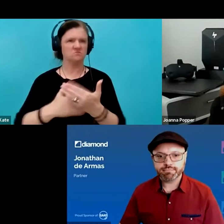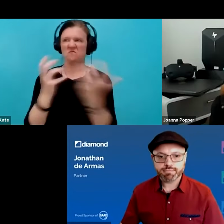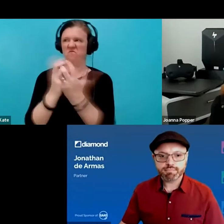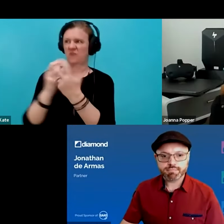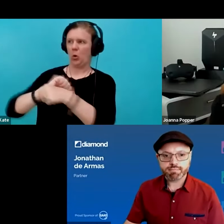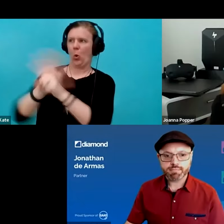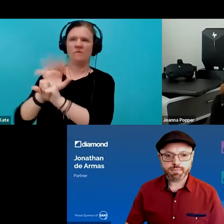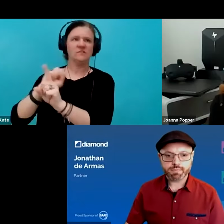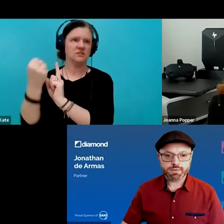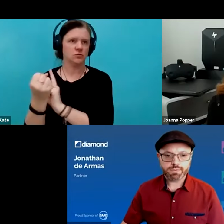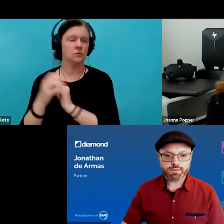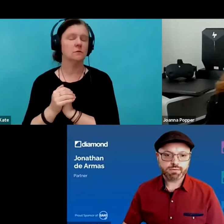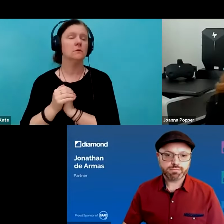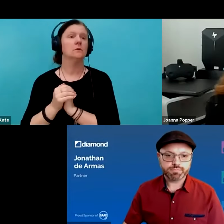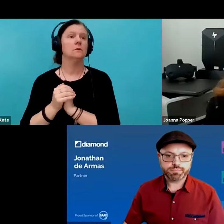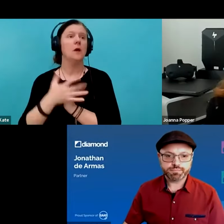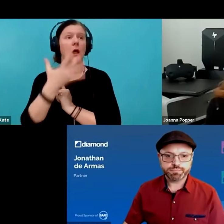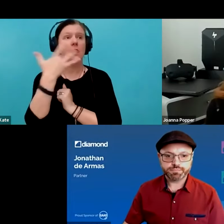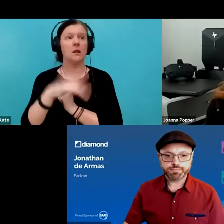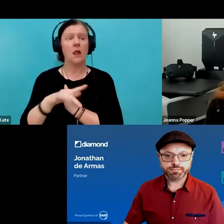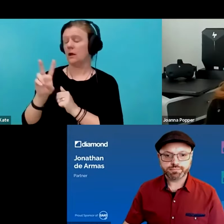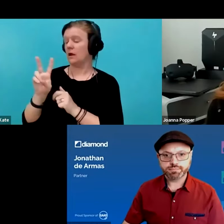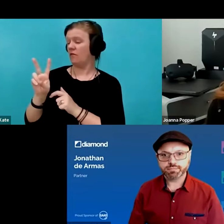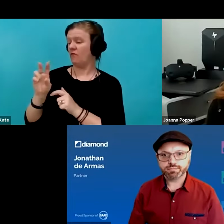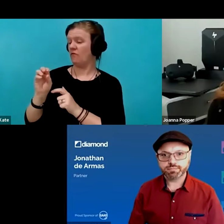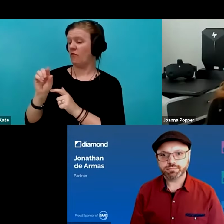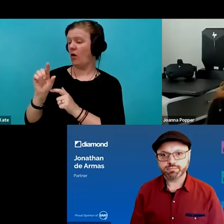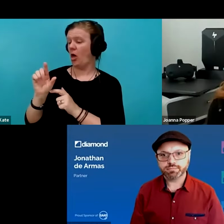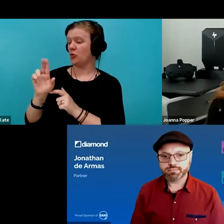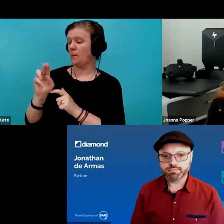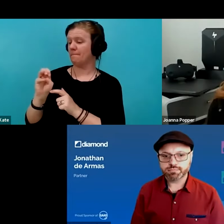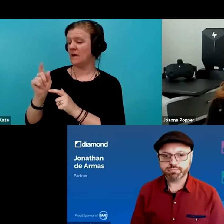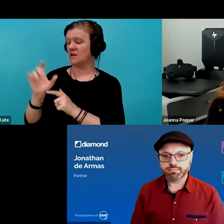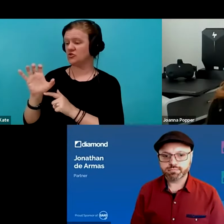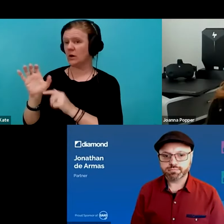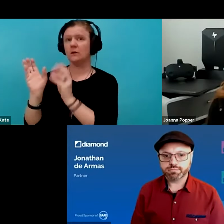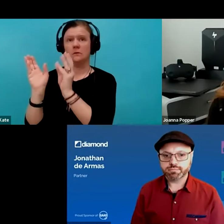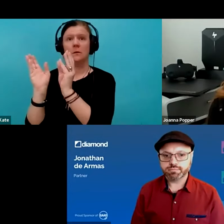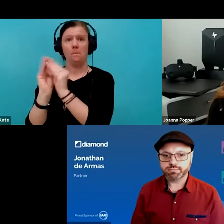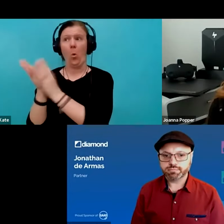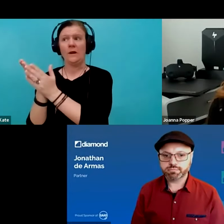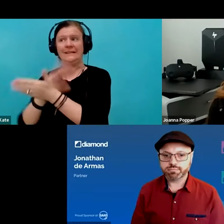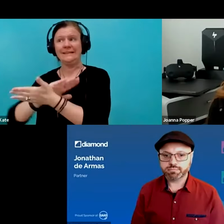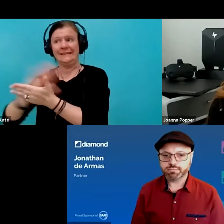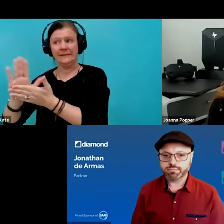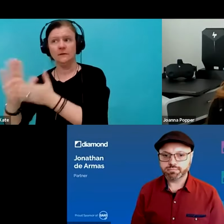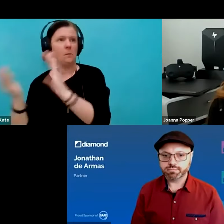Christina Heller: Luckily volumetric is inherently much more hygienic and covid friendly than other production methods because